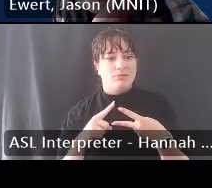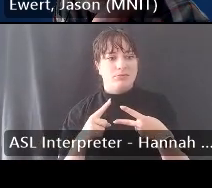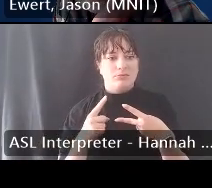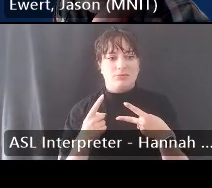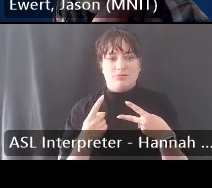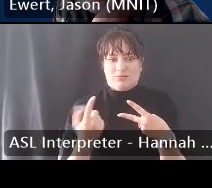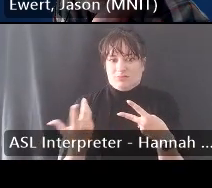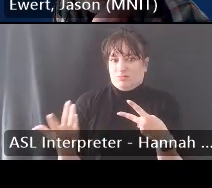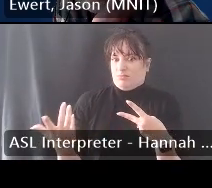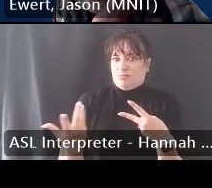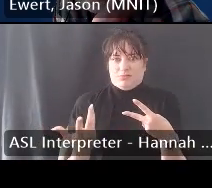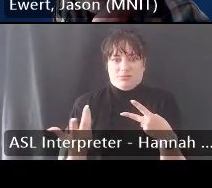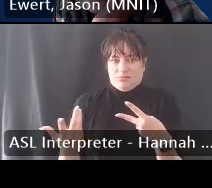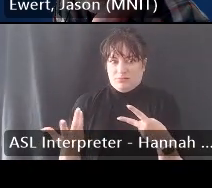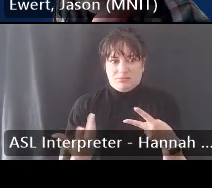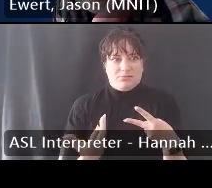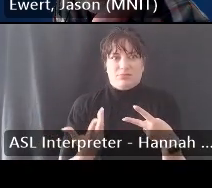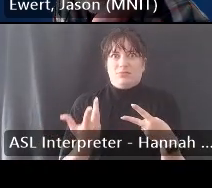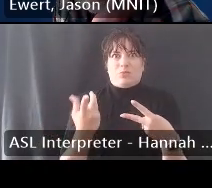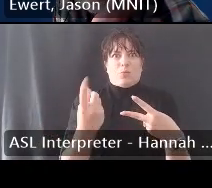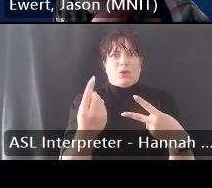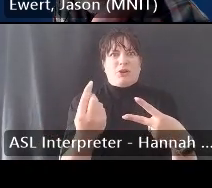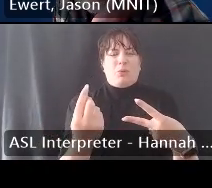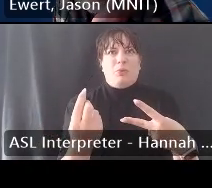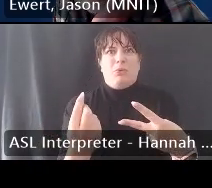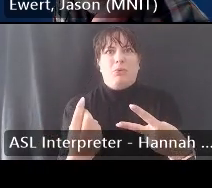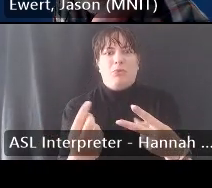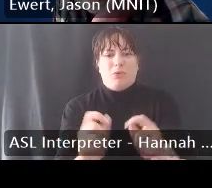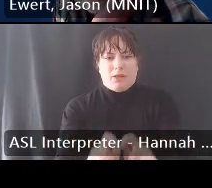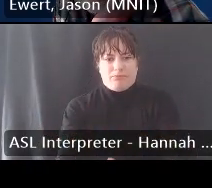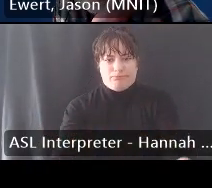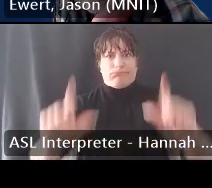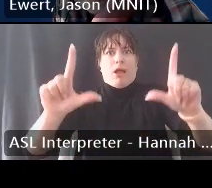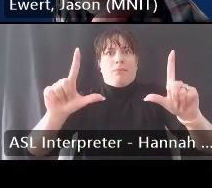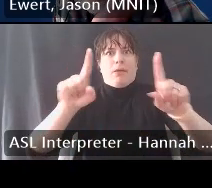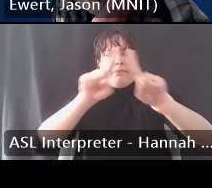we should do about splash screens in the first place. What does it matter?